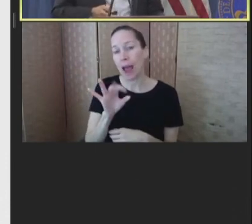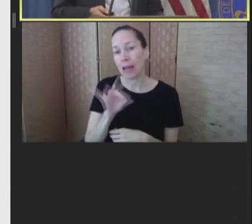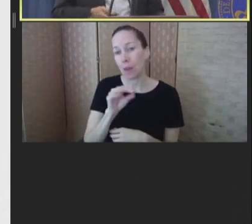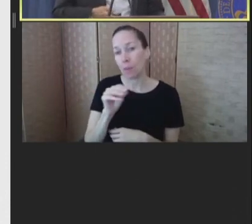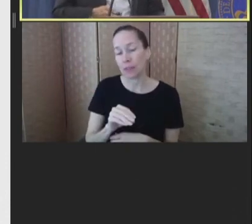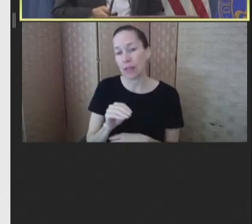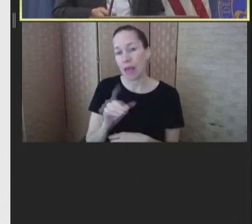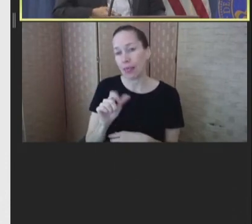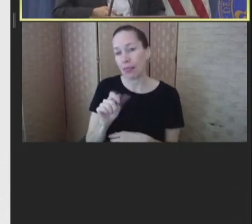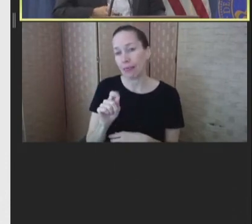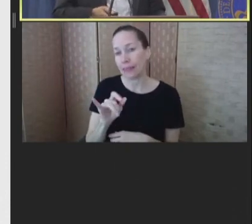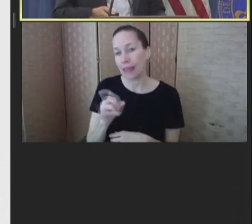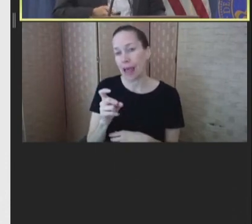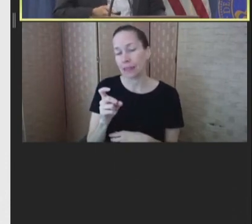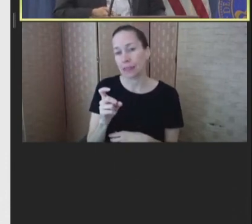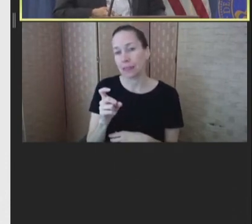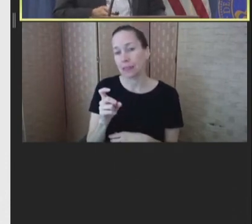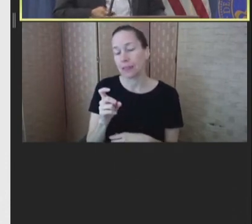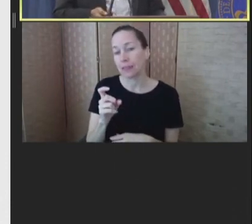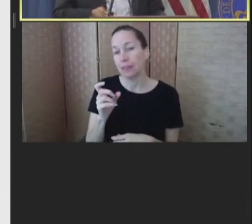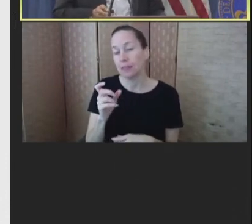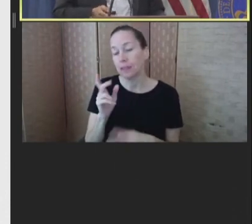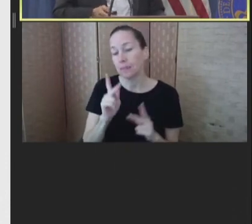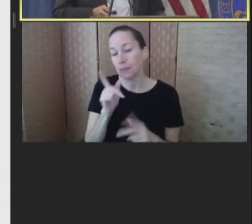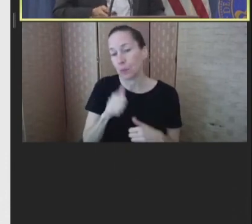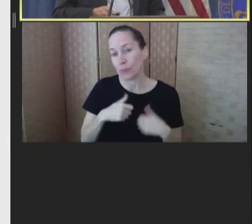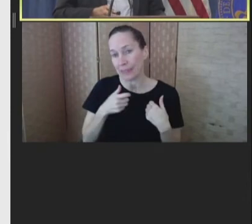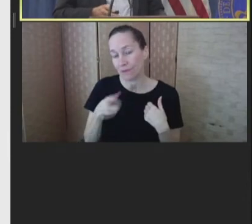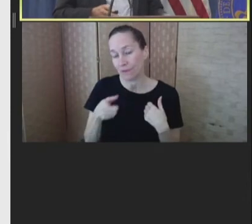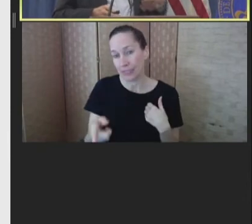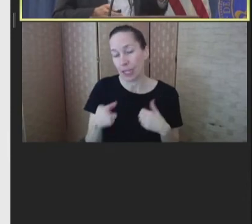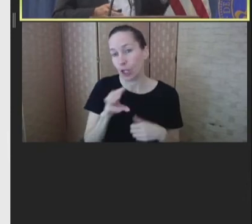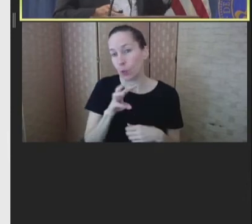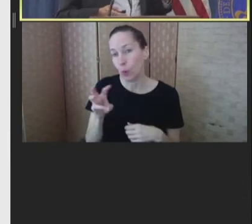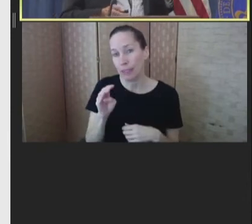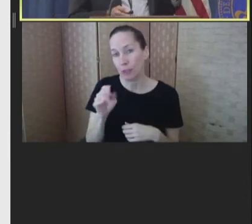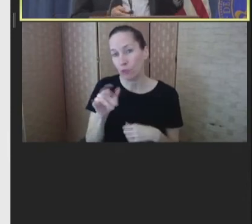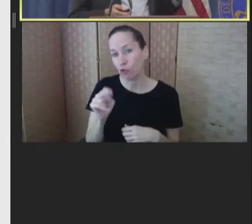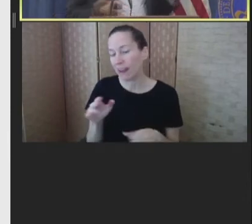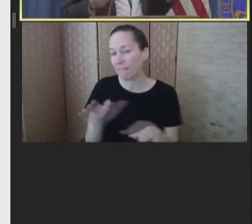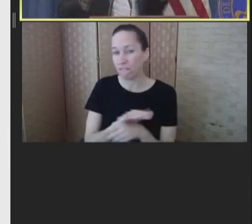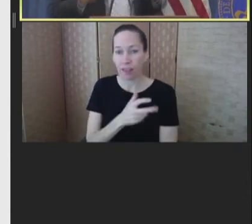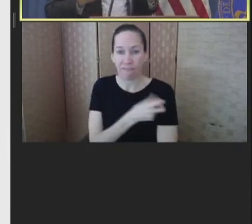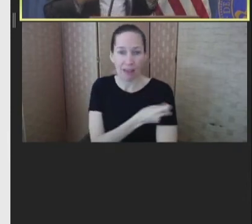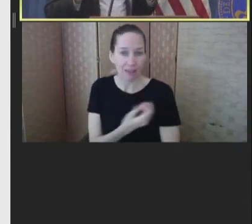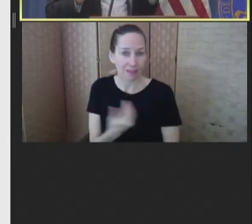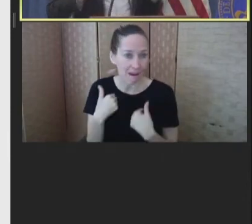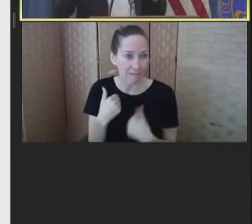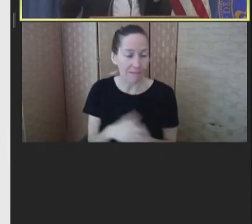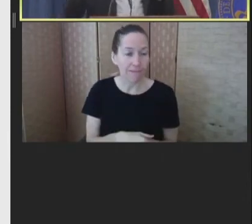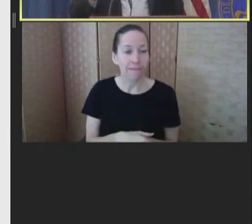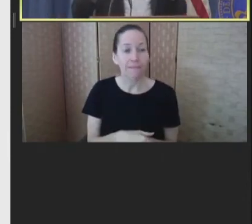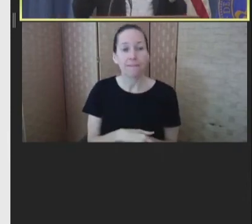in West Marin were fully vaccinated. And we saw a corresponding decrease in the disproportionality